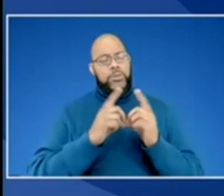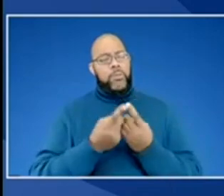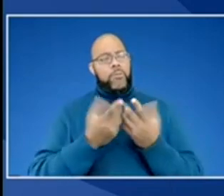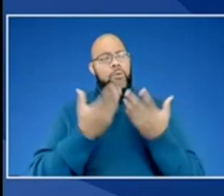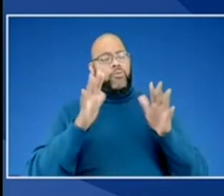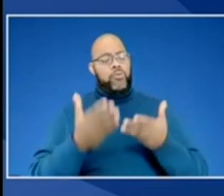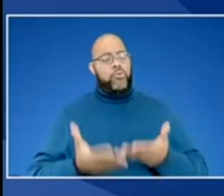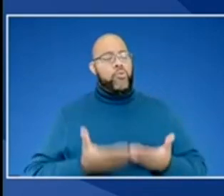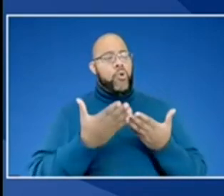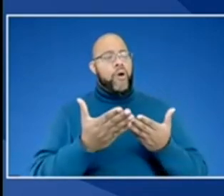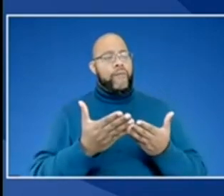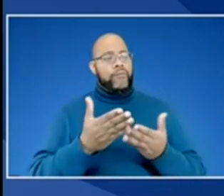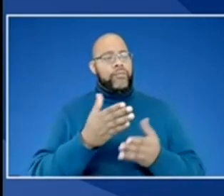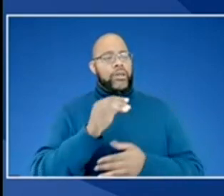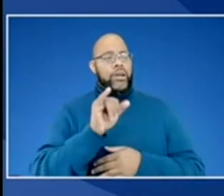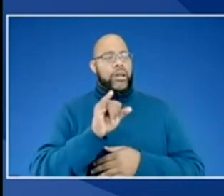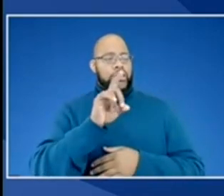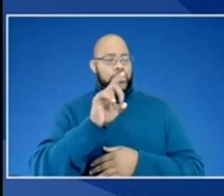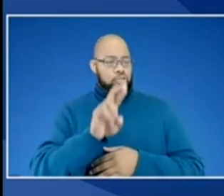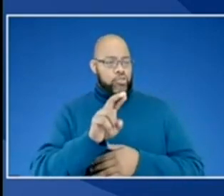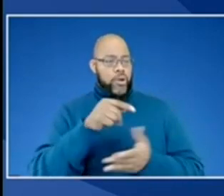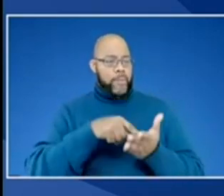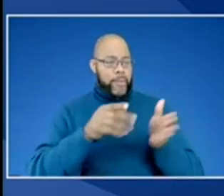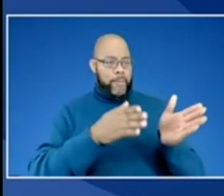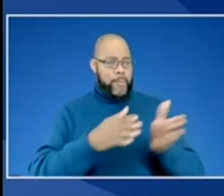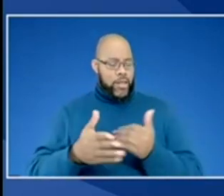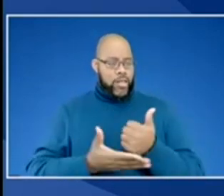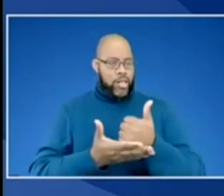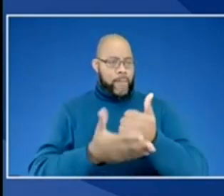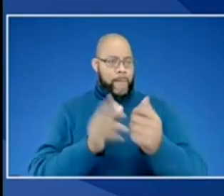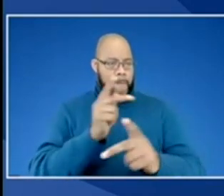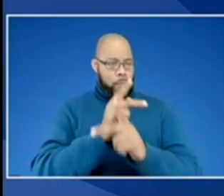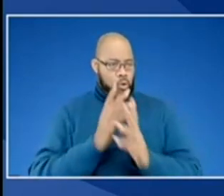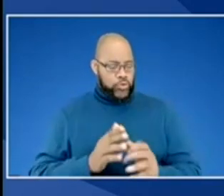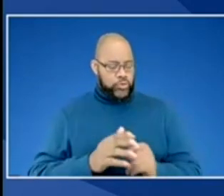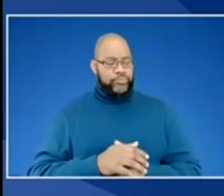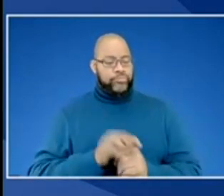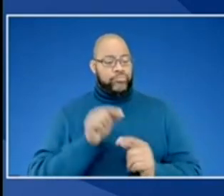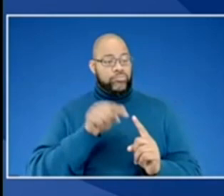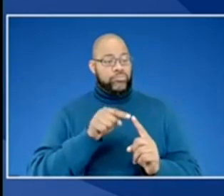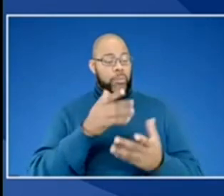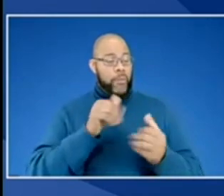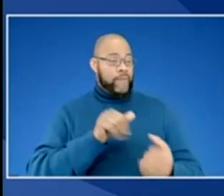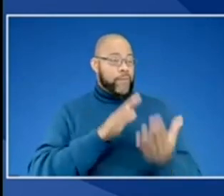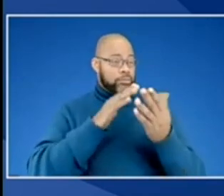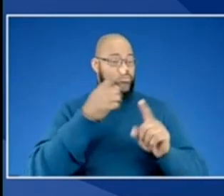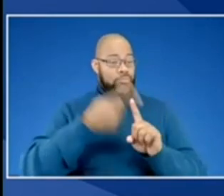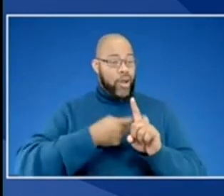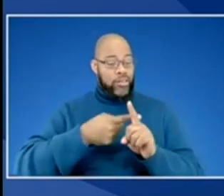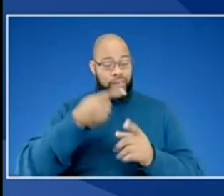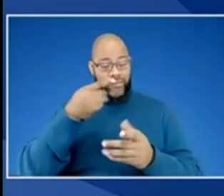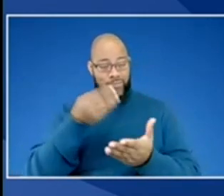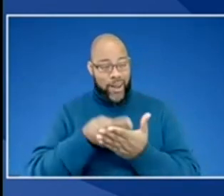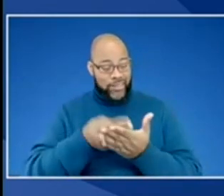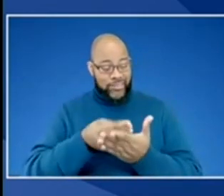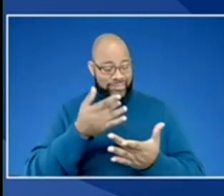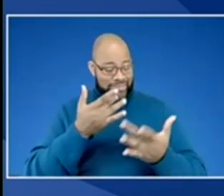Plans to assist borrowers who are facing monthly financial hardships over an extended period.